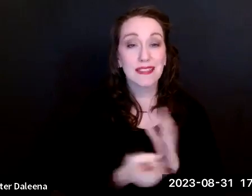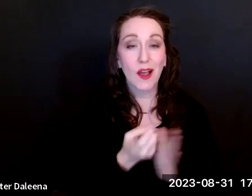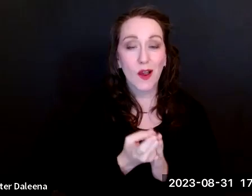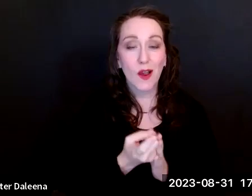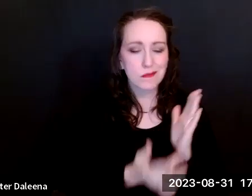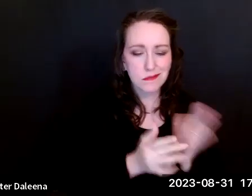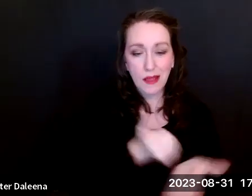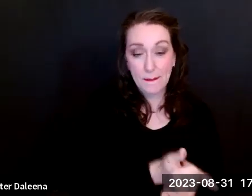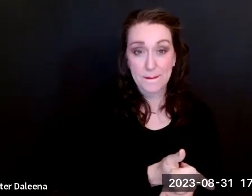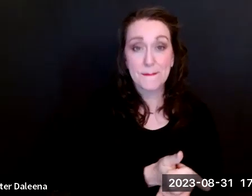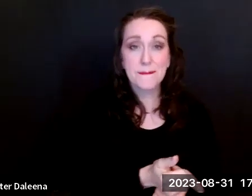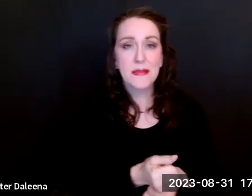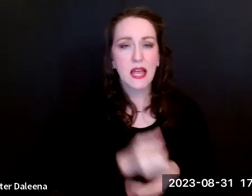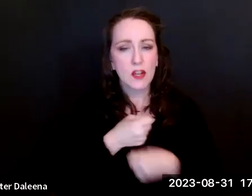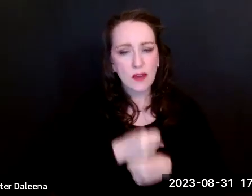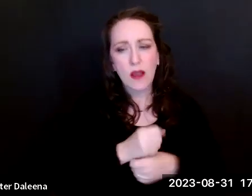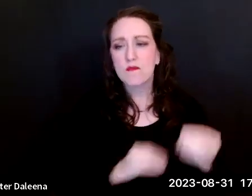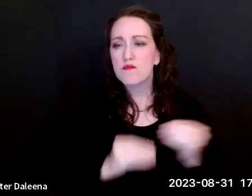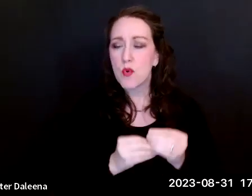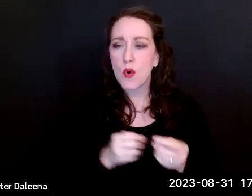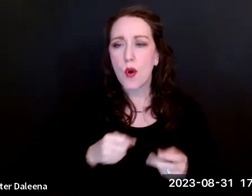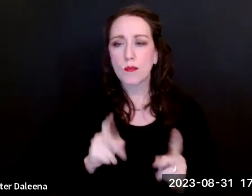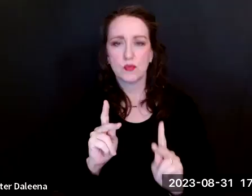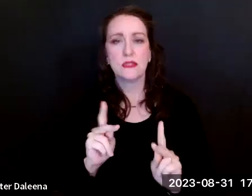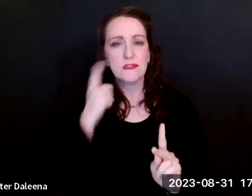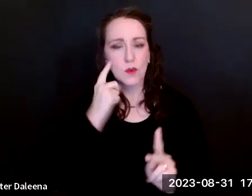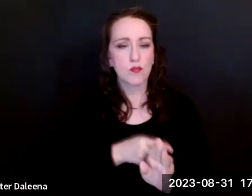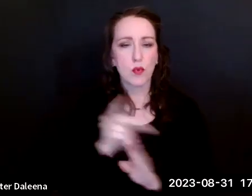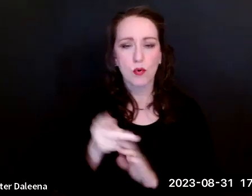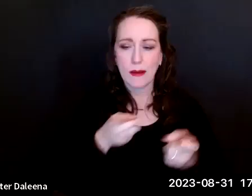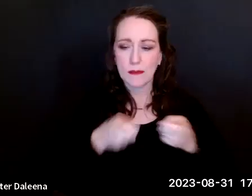assistance and create more opportunities for program managers to engage with licensees